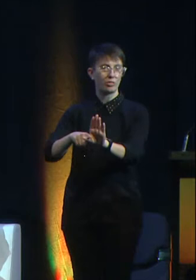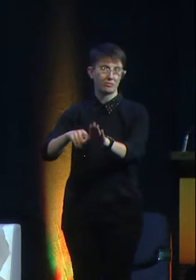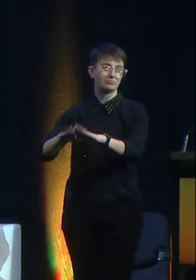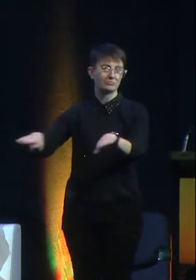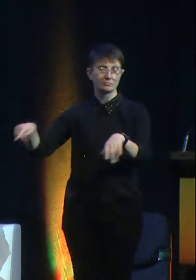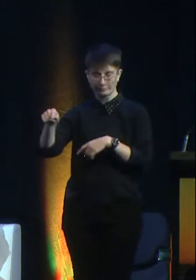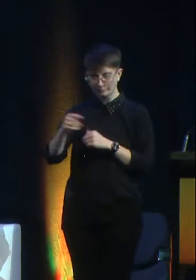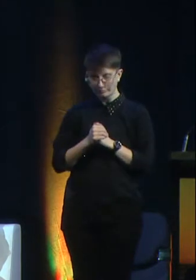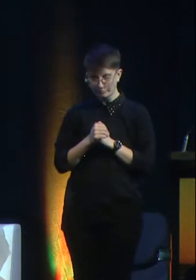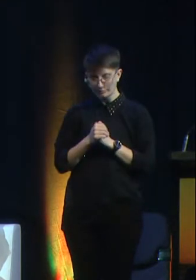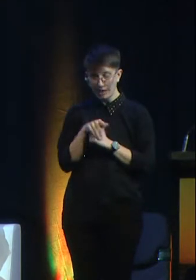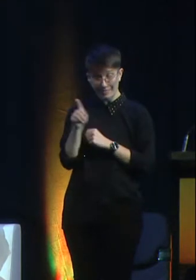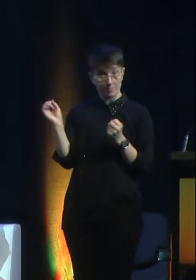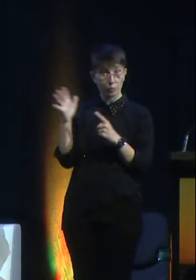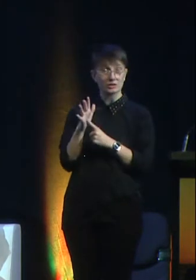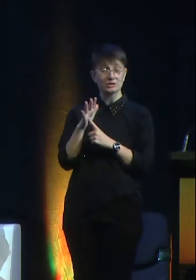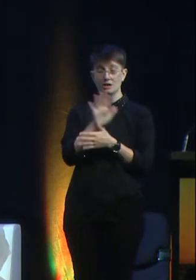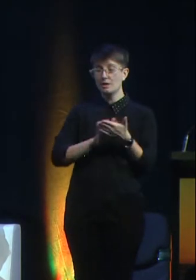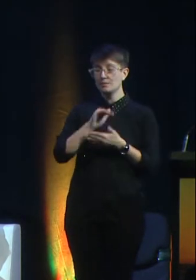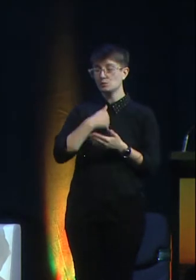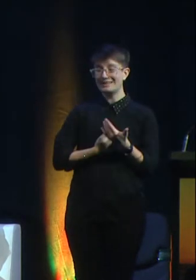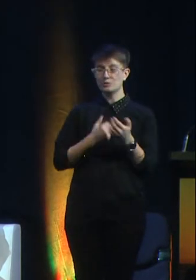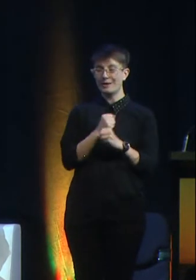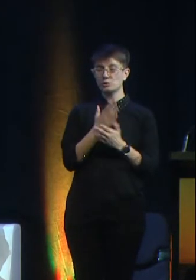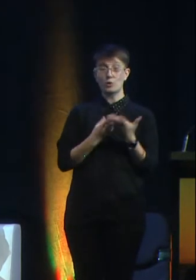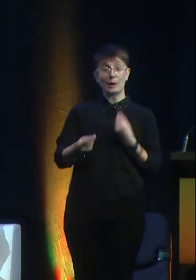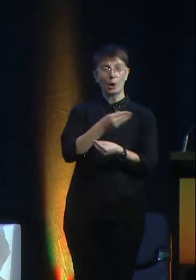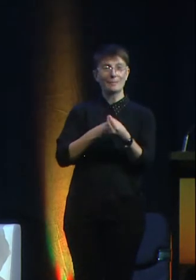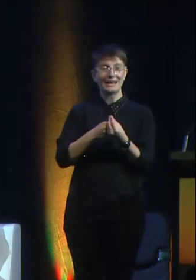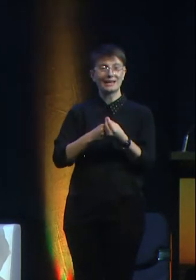means we need to diversify our economy so that we're not relying solely on high emissions